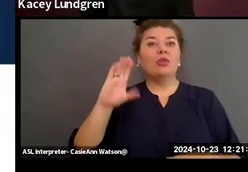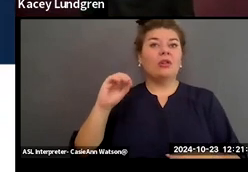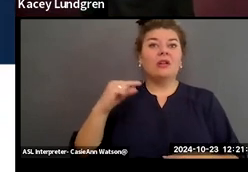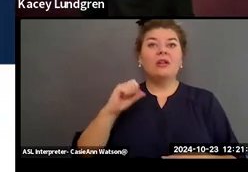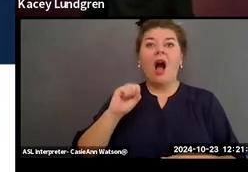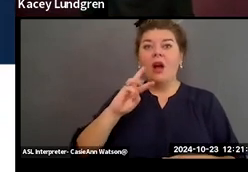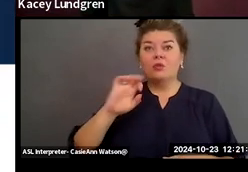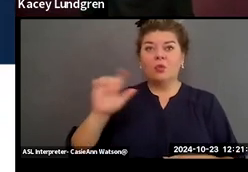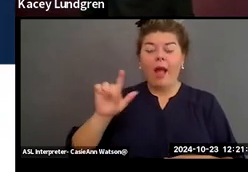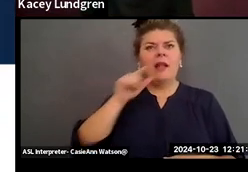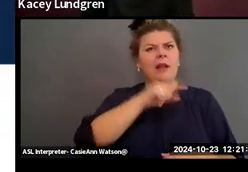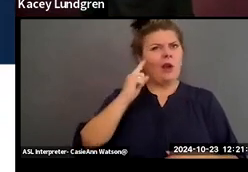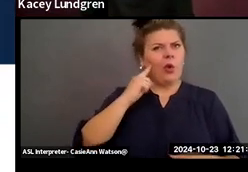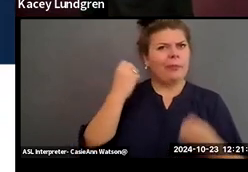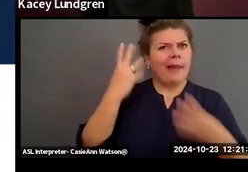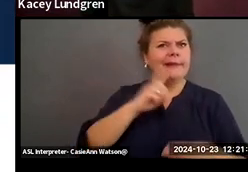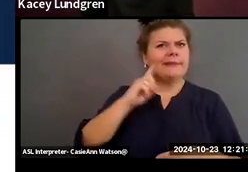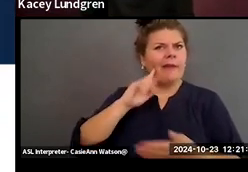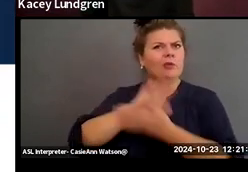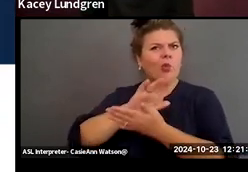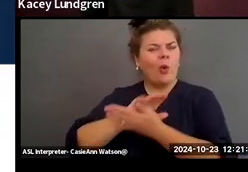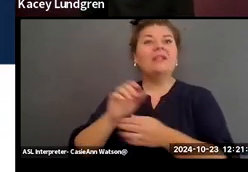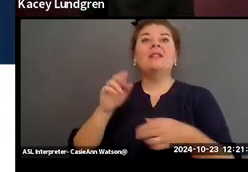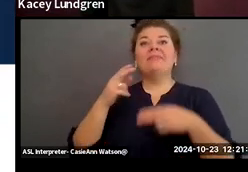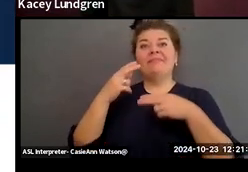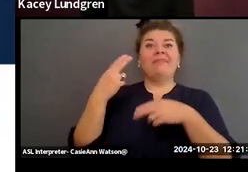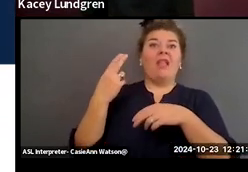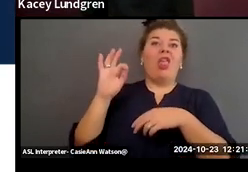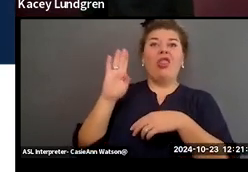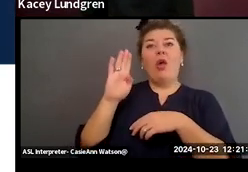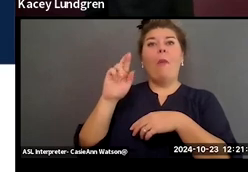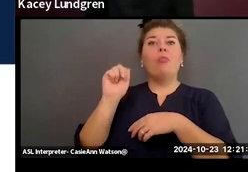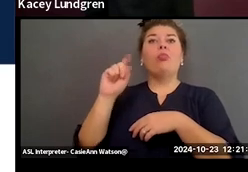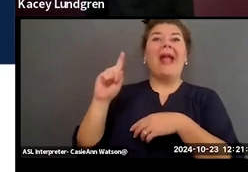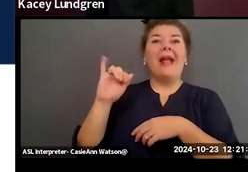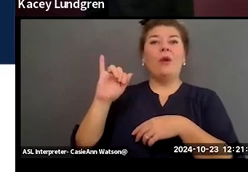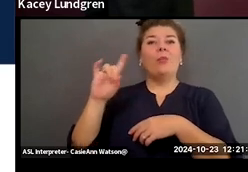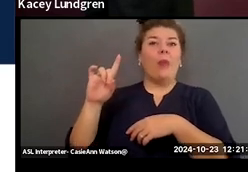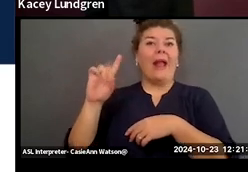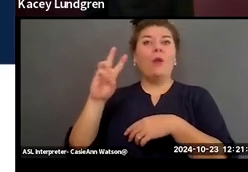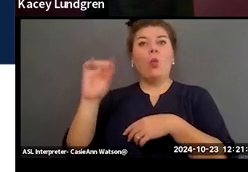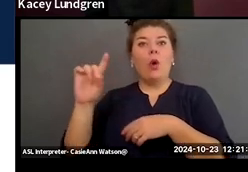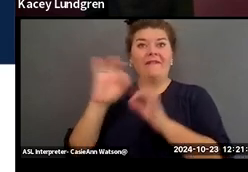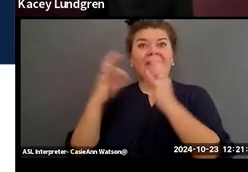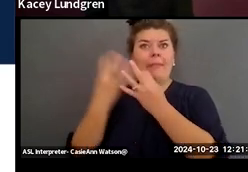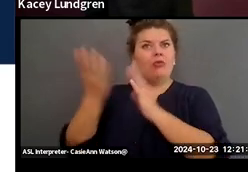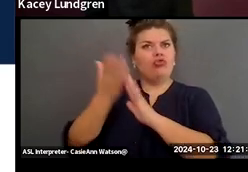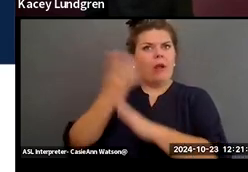there were several schools for the deaf there run by the Braidwood family. It was their best lead, so he sent Gallaudet to England.